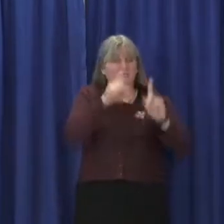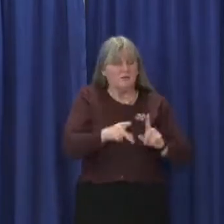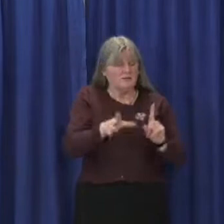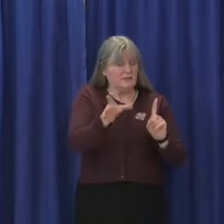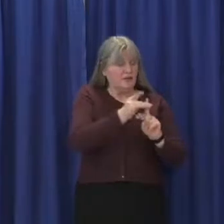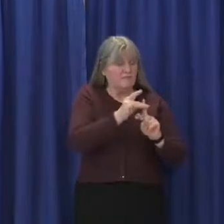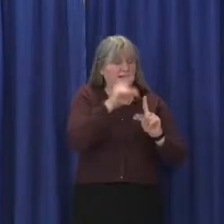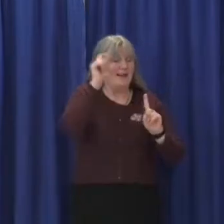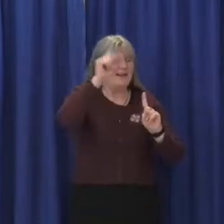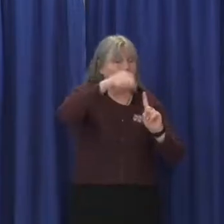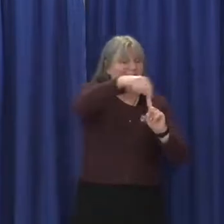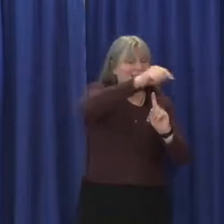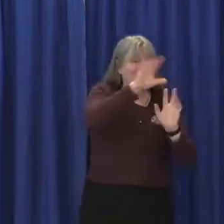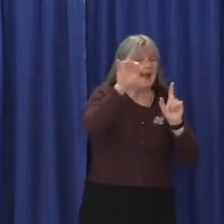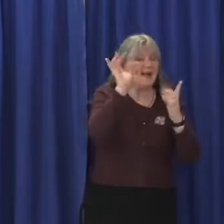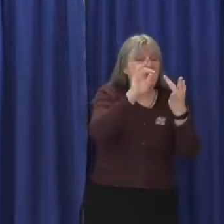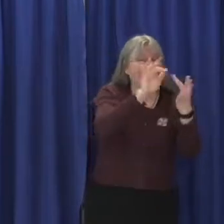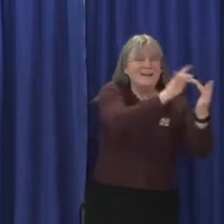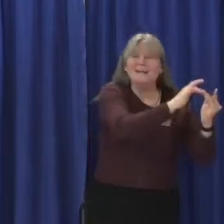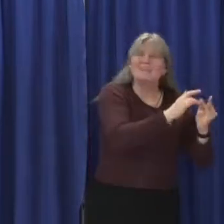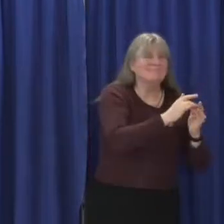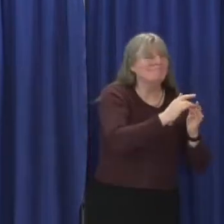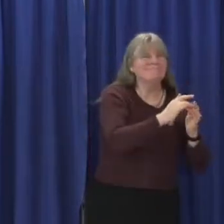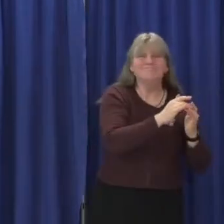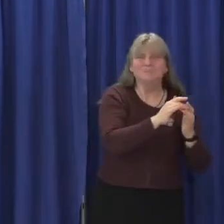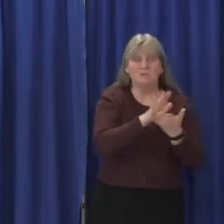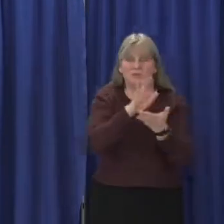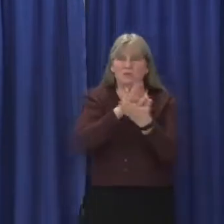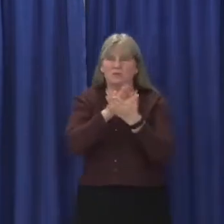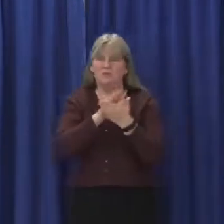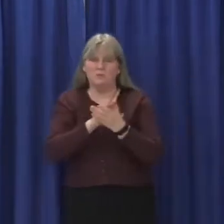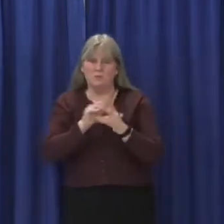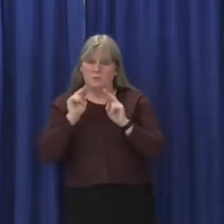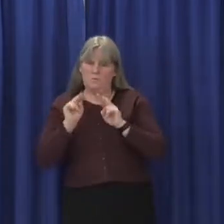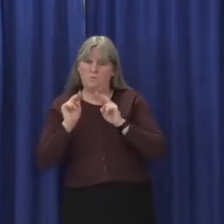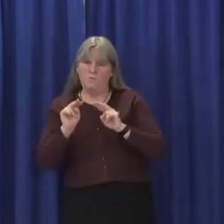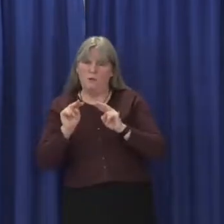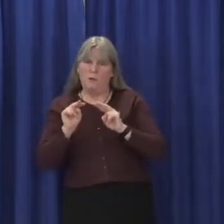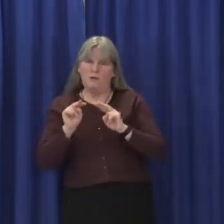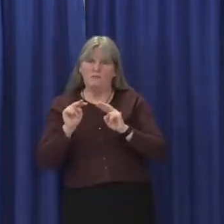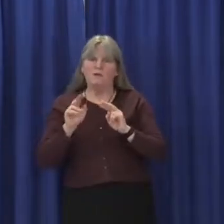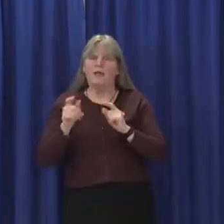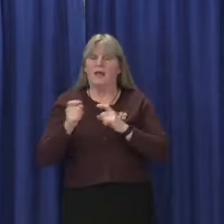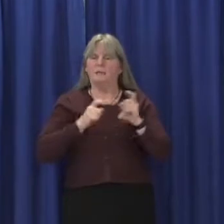self-management, school-based illness surveillance, and management of outbreaks,